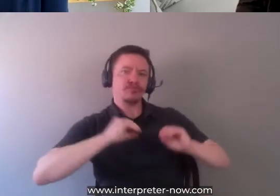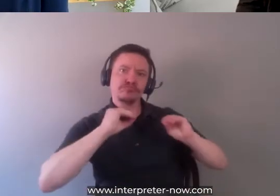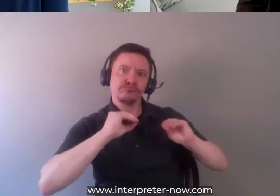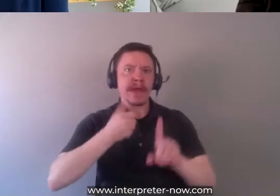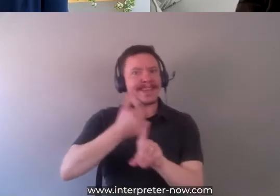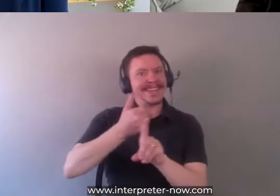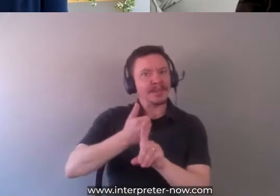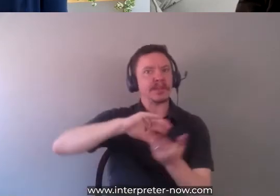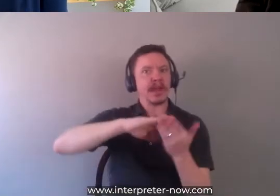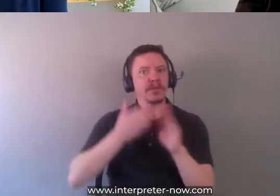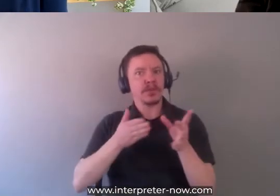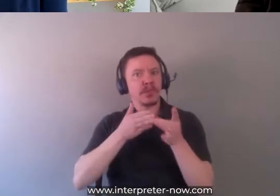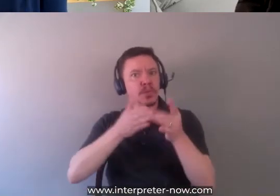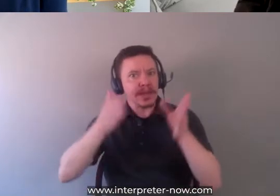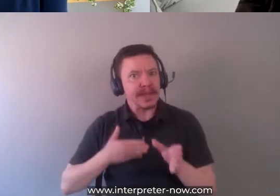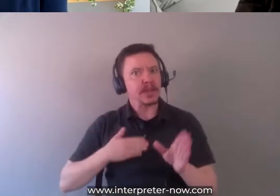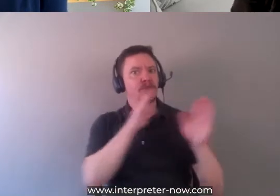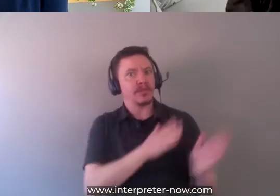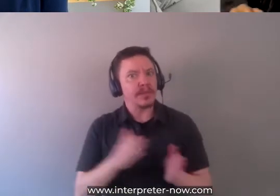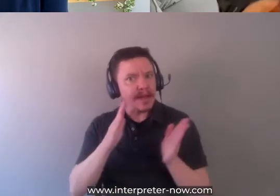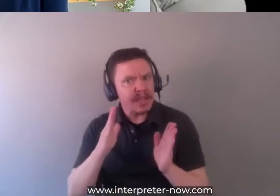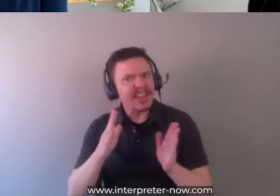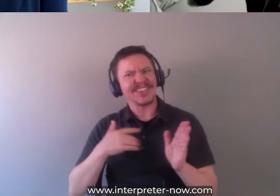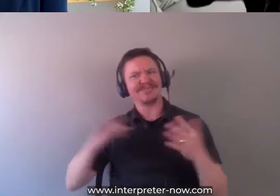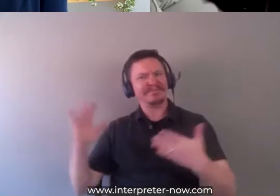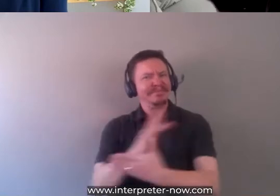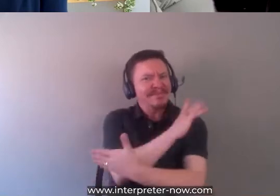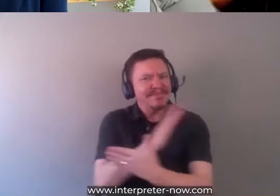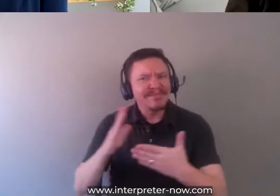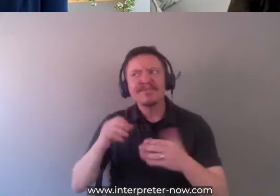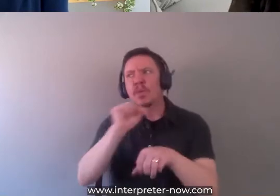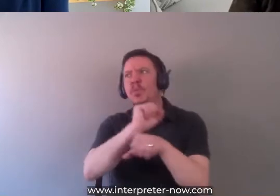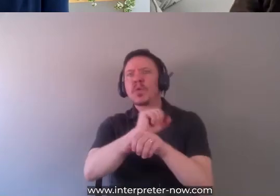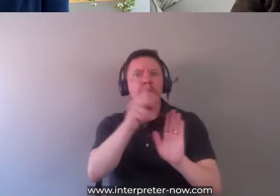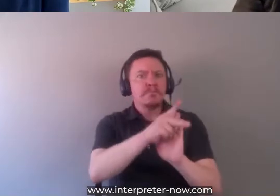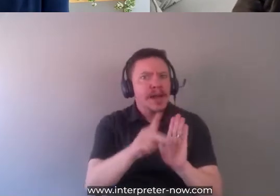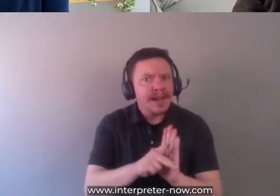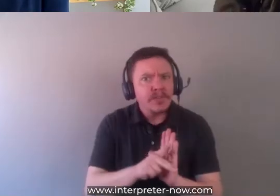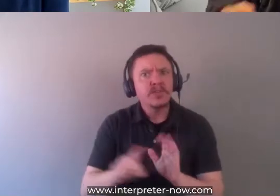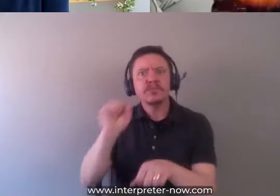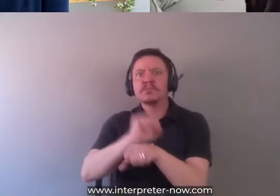and advocates in a range of spaces, whether working on policy, or working at the grassroots,